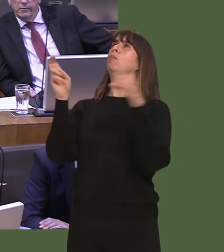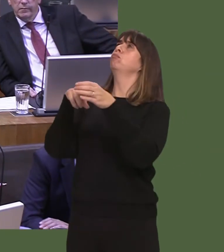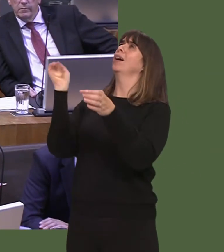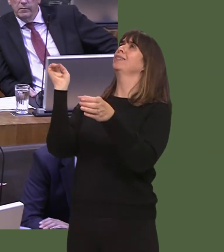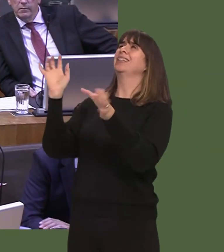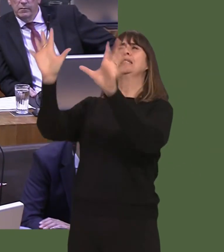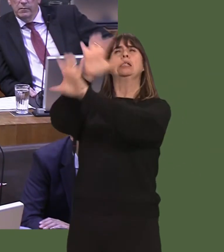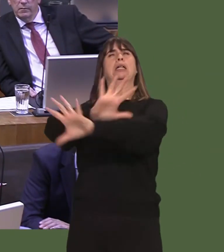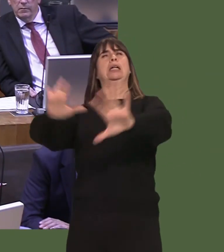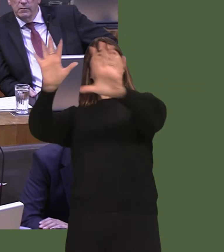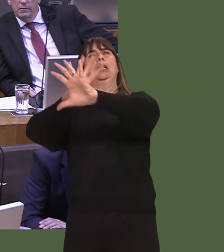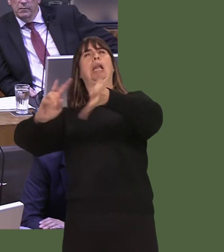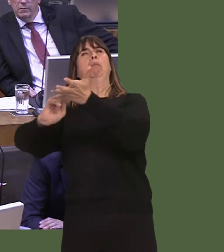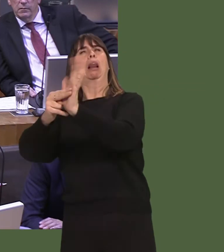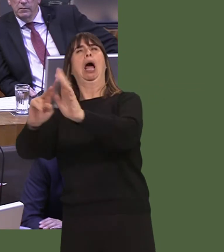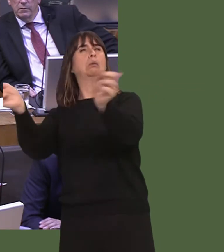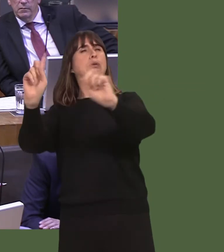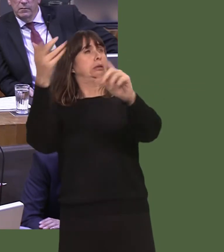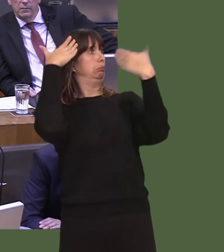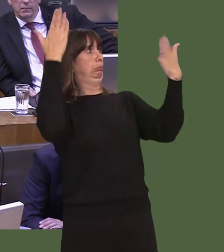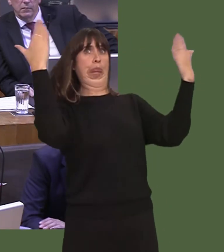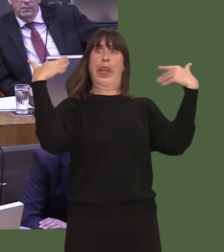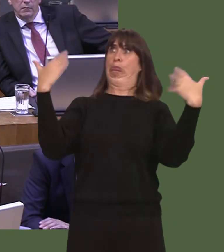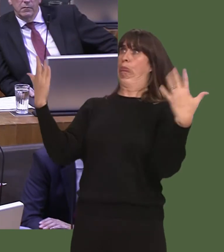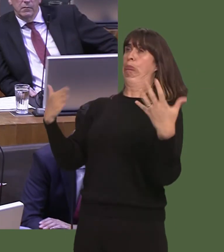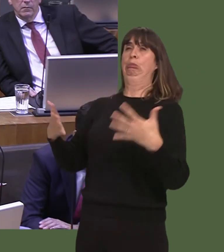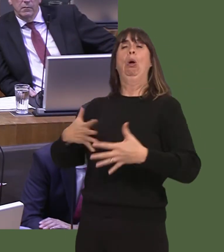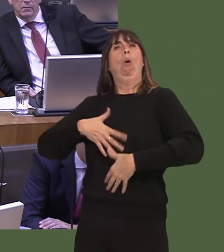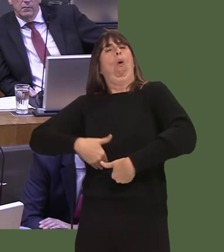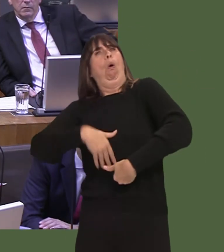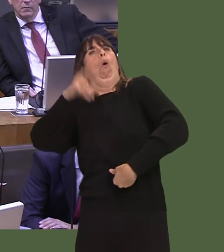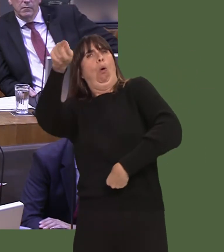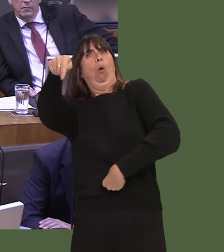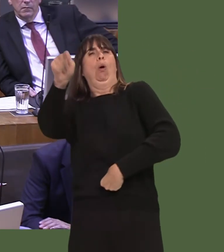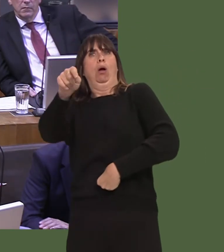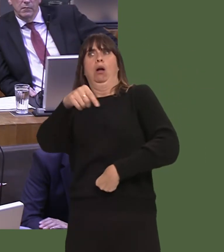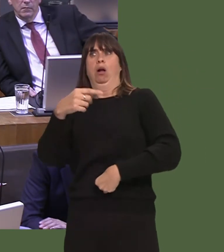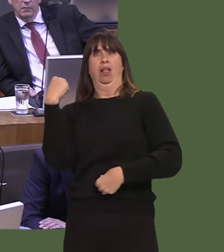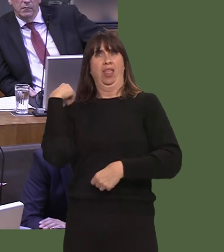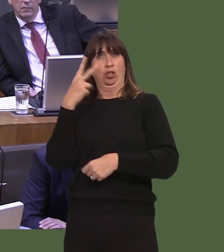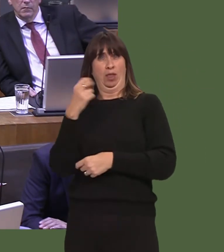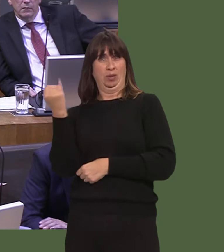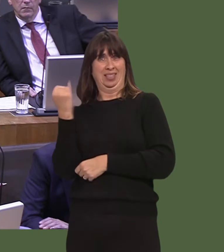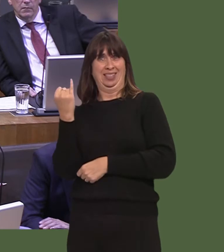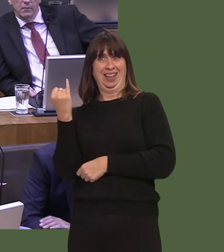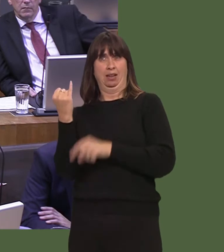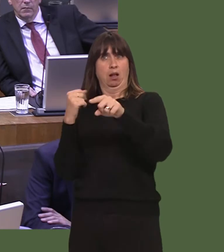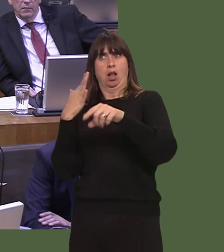was no plan: an ideaóand people would interpret it in different ways. There are some in this Chamber who will interpret the vote in 2016 as a vote for any kind of Brexit, no deal or not.